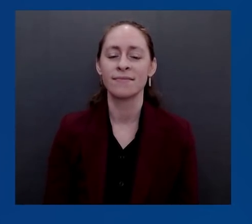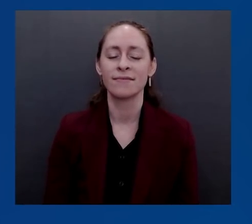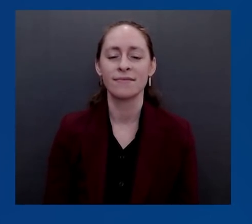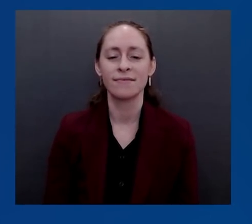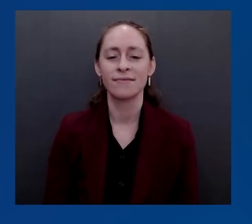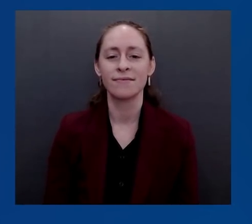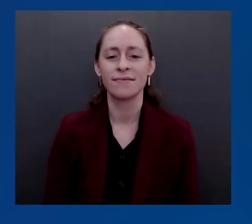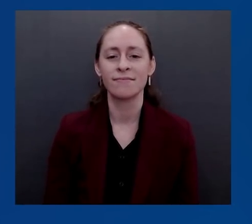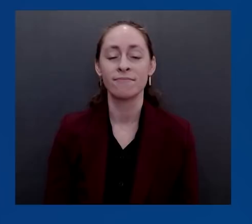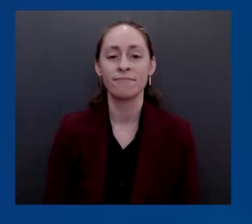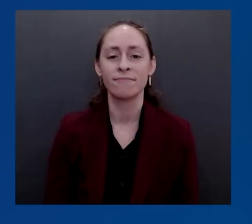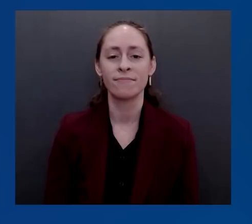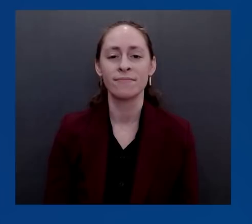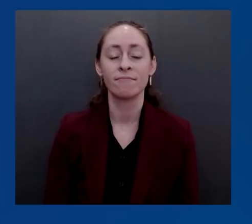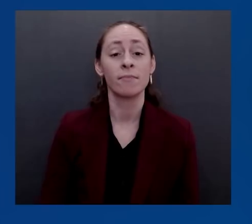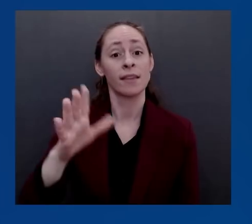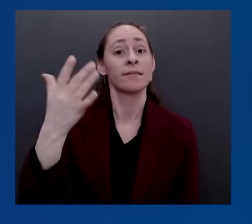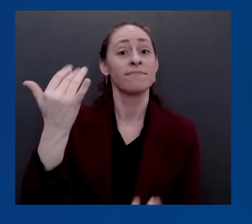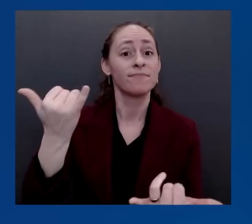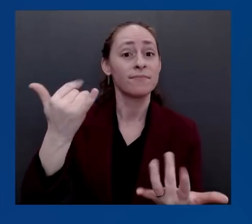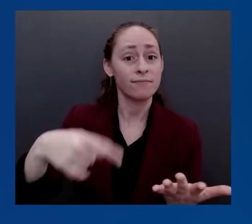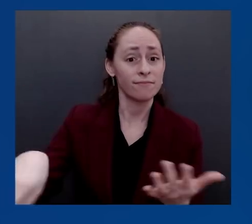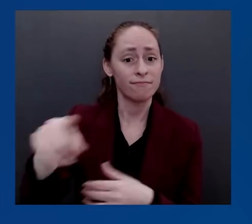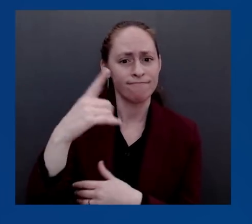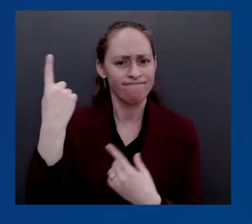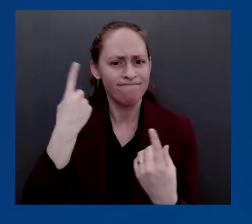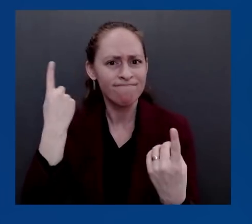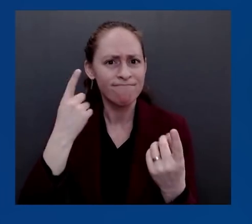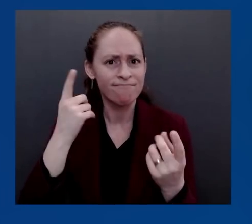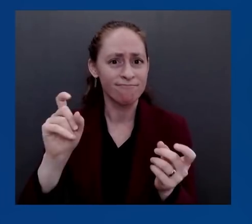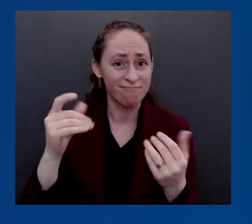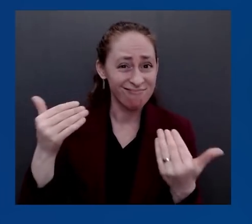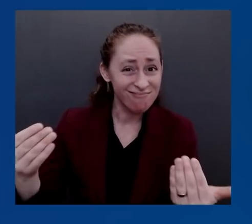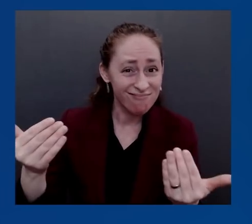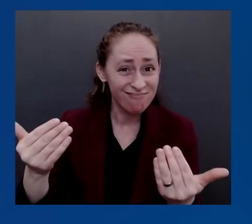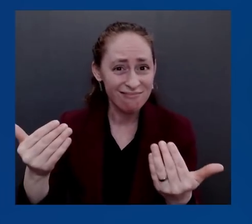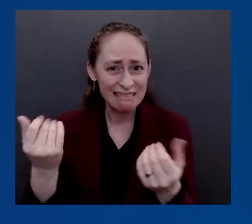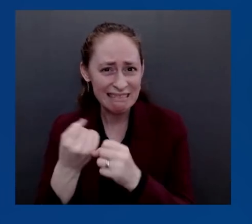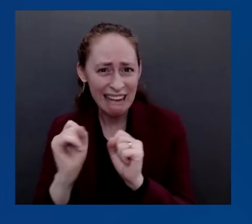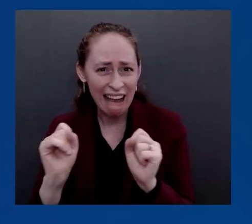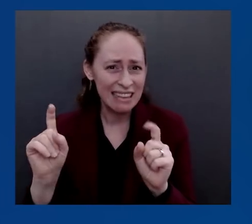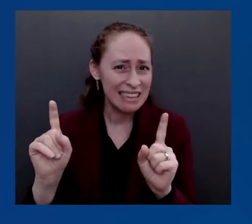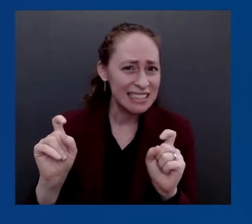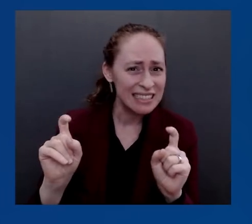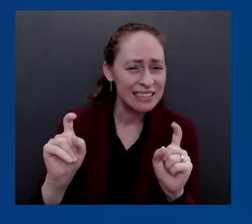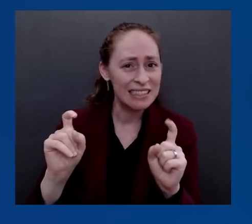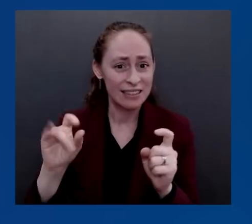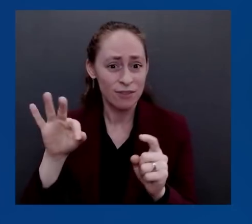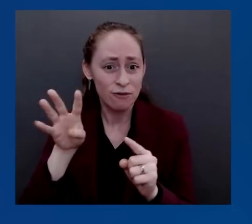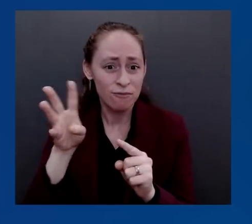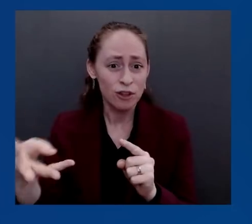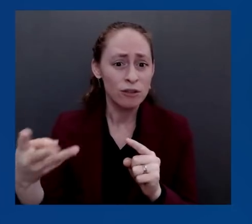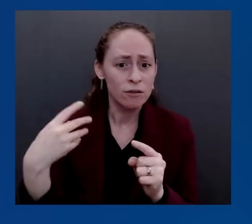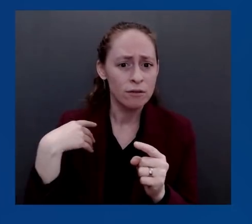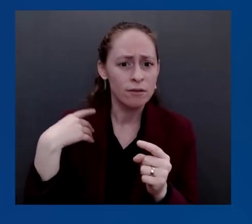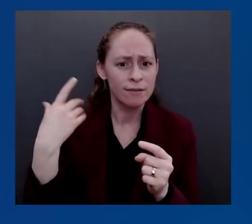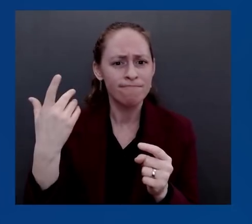If you look at the CDC from February 11th, and look at their monitoring systems -- the V-Safe and the VAERS --